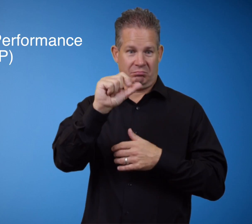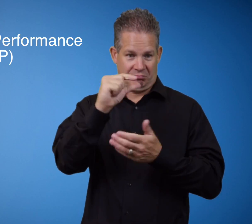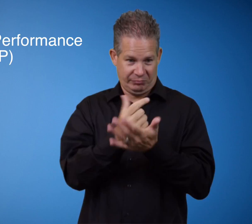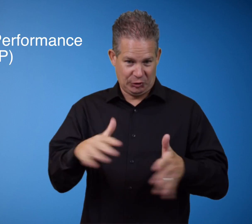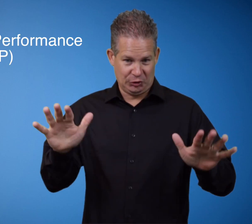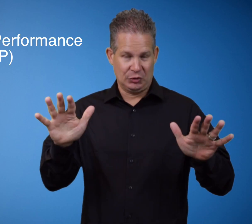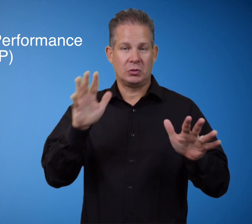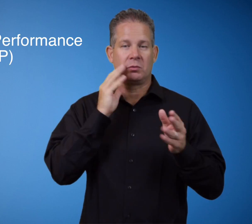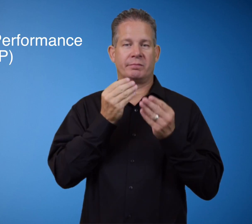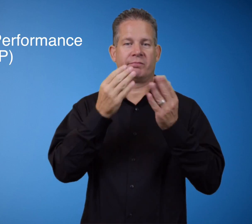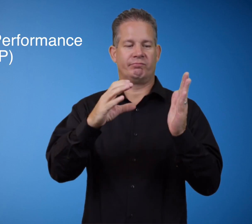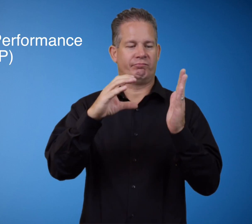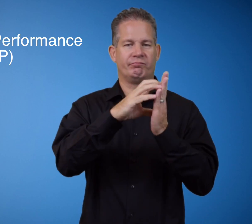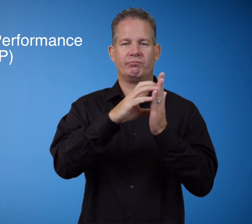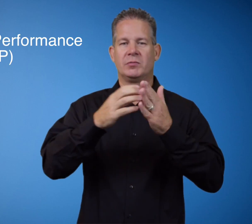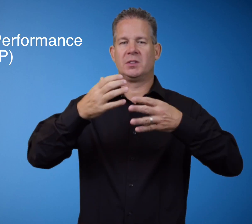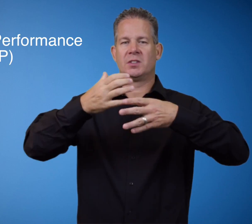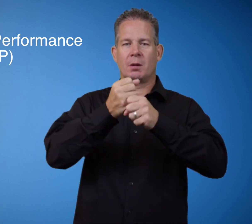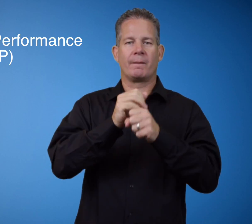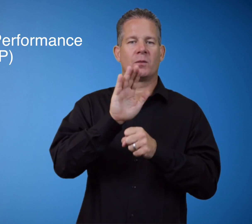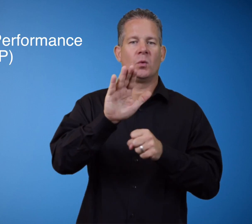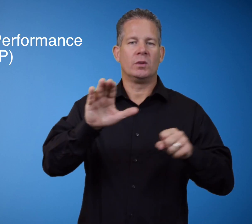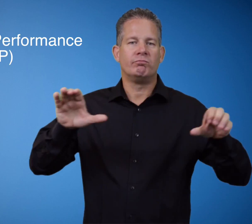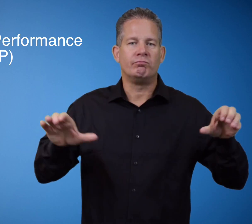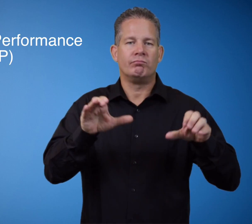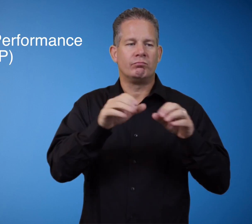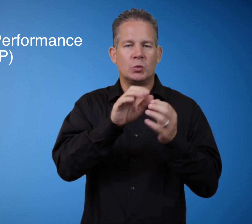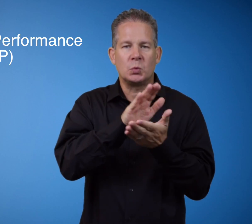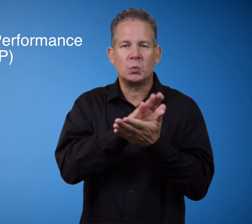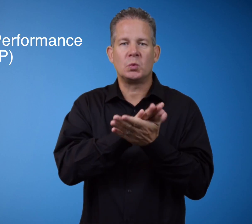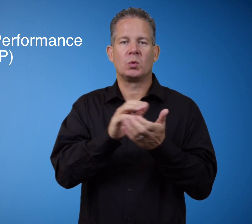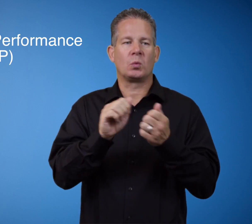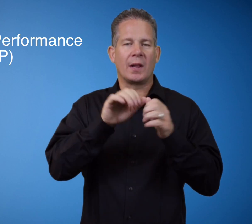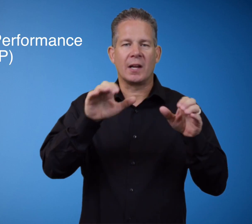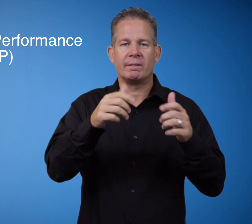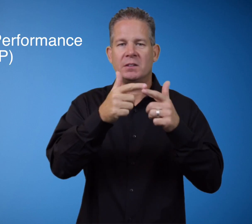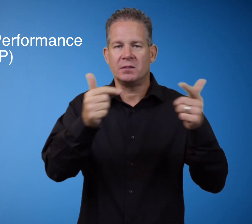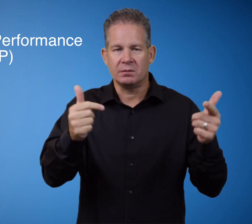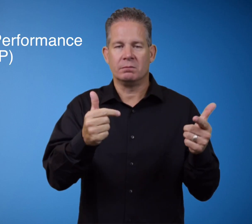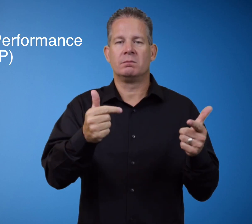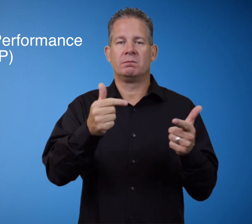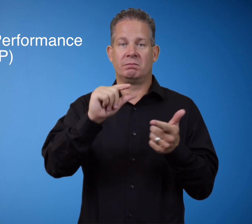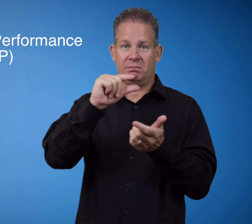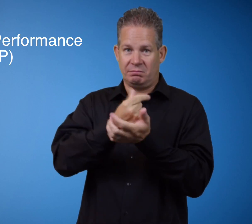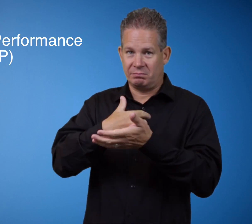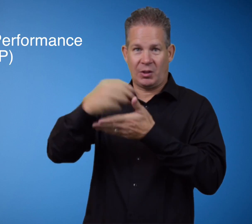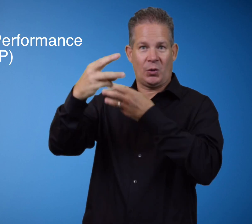After you've graduated high school, you are given a summary of performance that shows all of the activities that you have been involved with in high school.